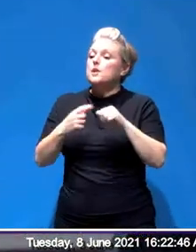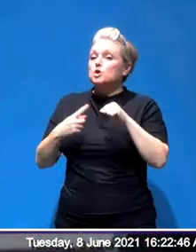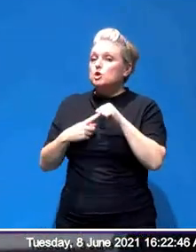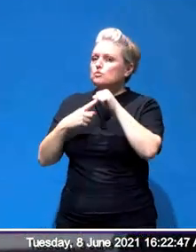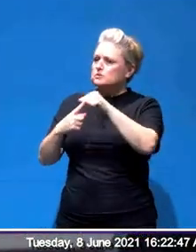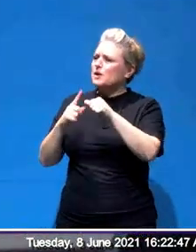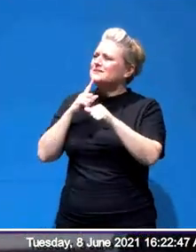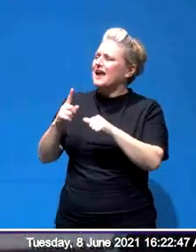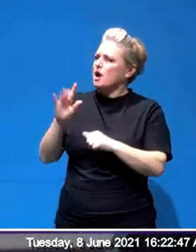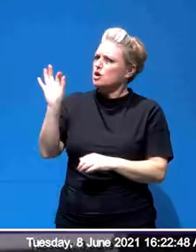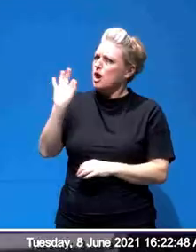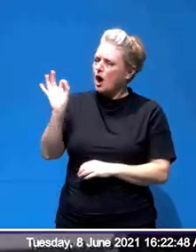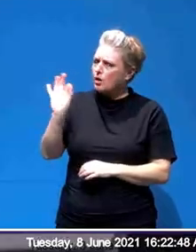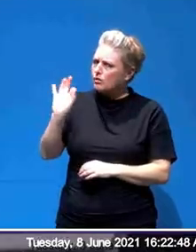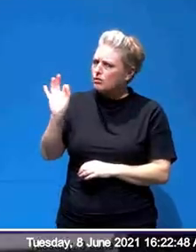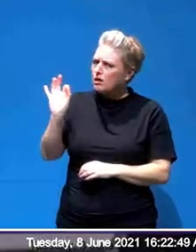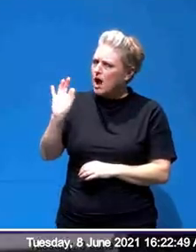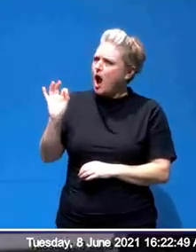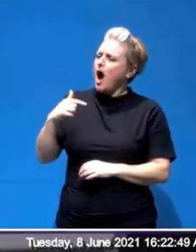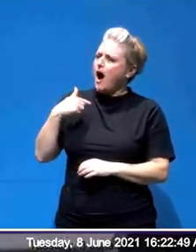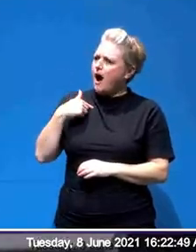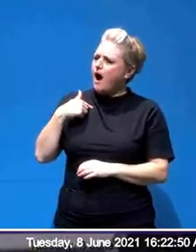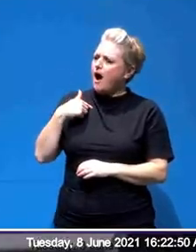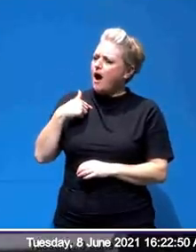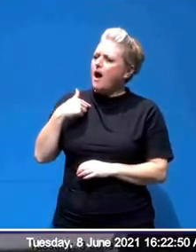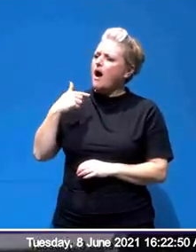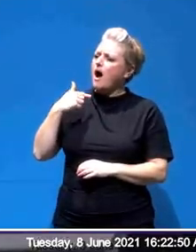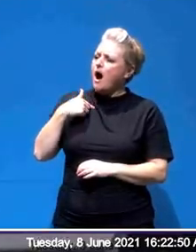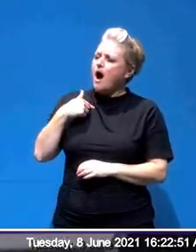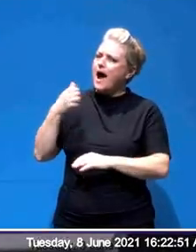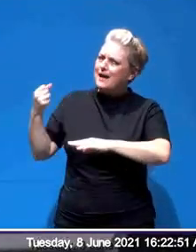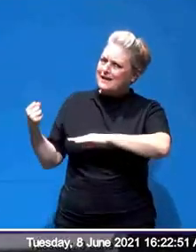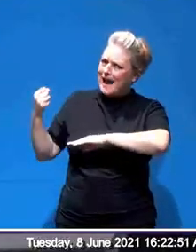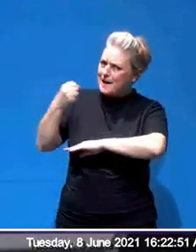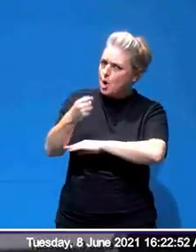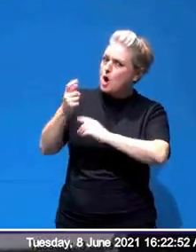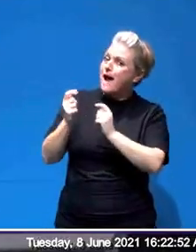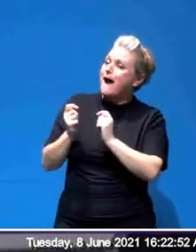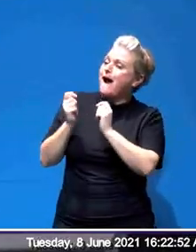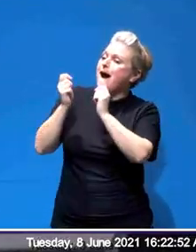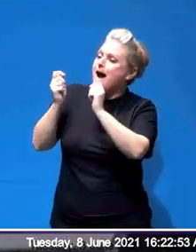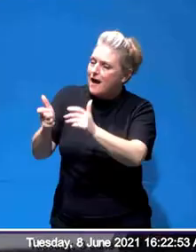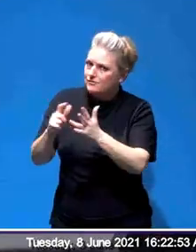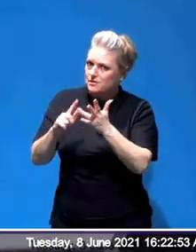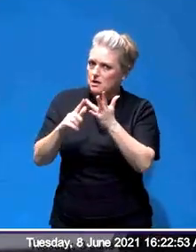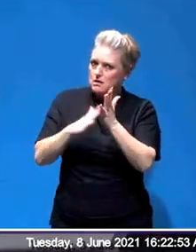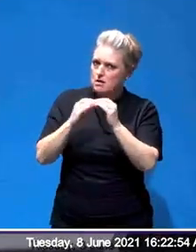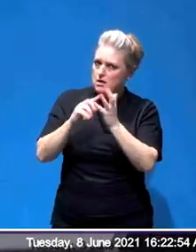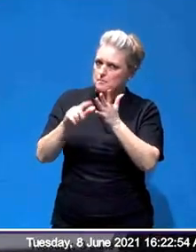So I was the Director with the following-on of the Ombudsman's recent report. But that was actually --- yes, it was some time before I became Director.